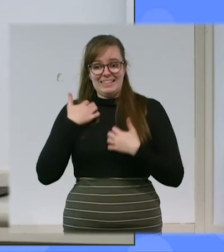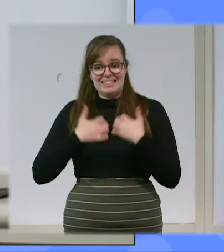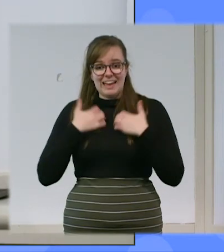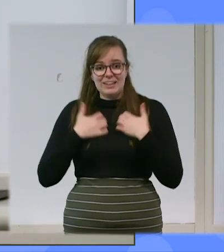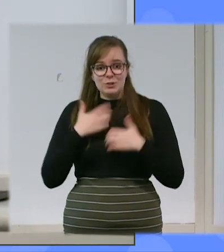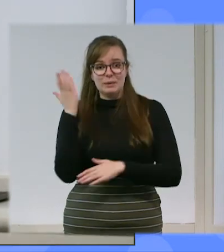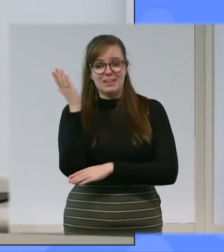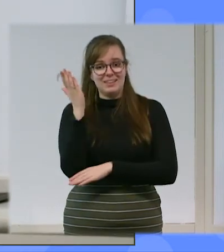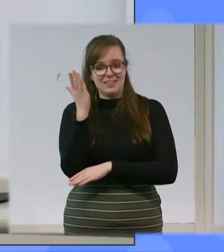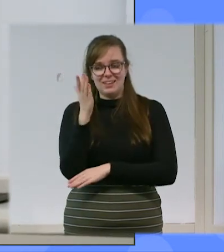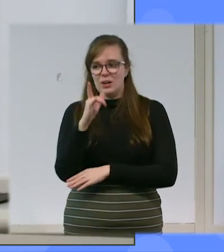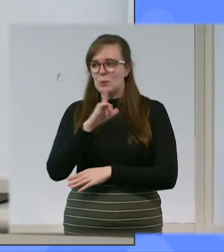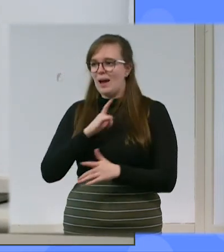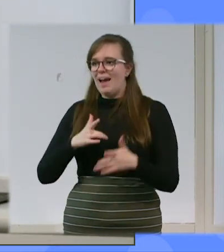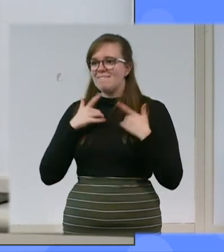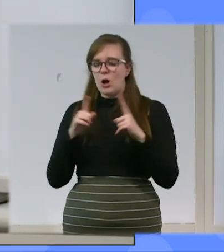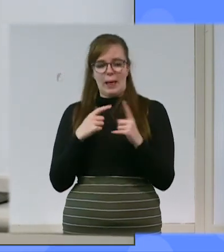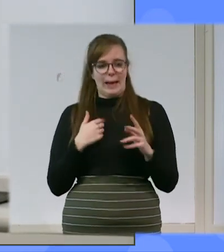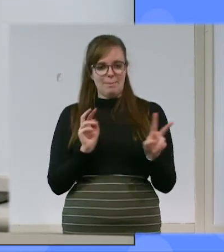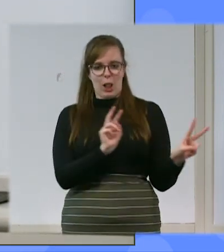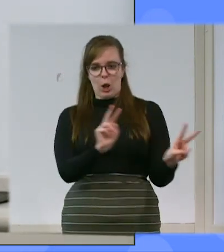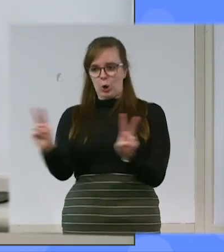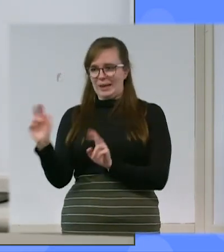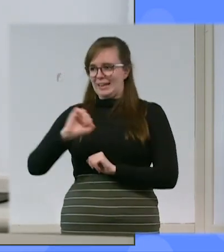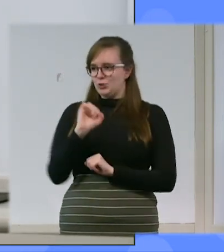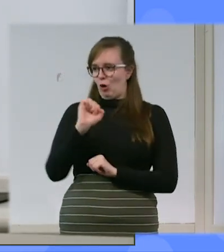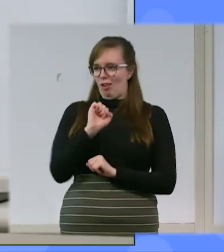because I feel like I'm looking at Scotland it's it's quite an honor to be